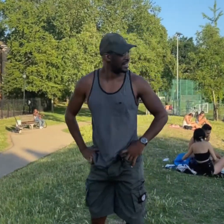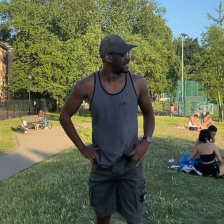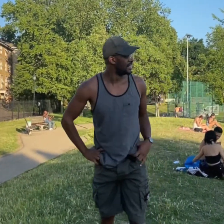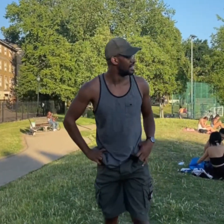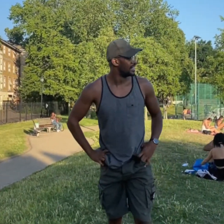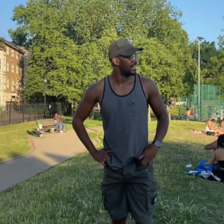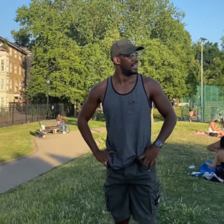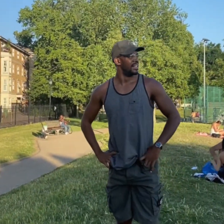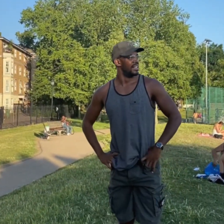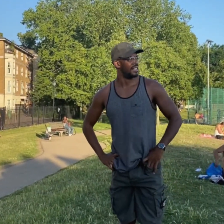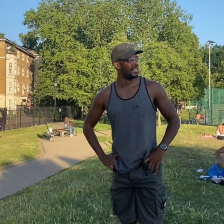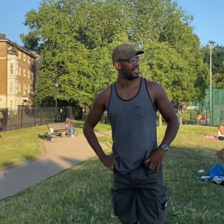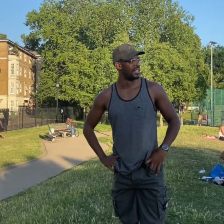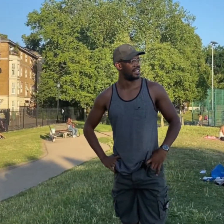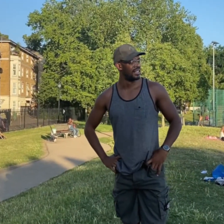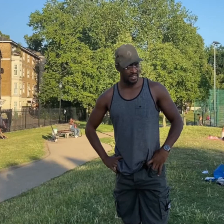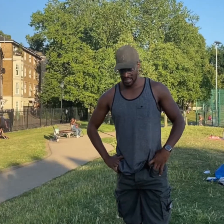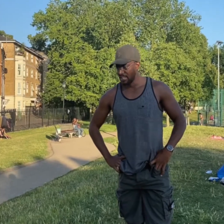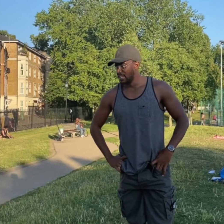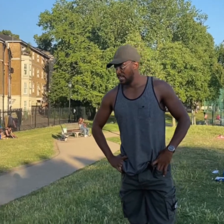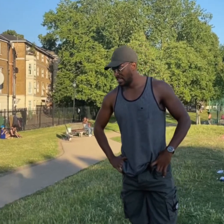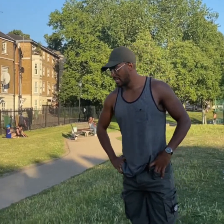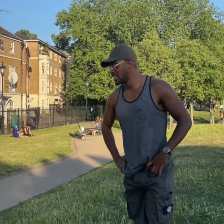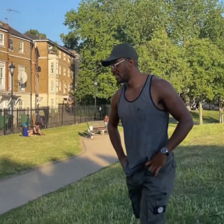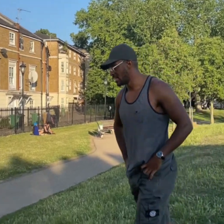I didn't think about me often being the only Black person in the room.